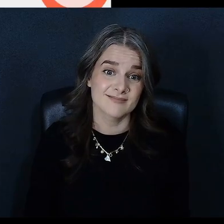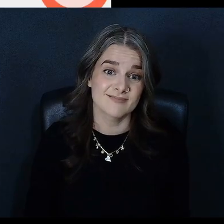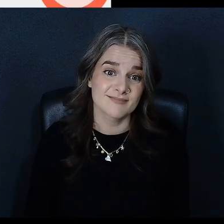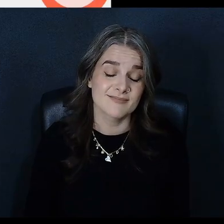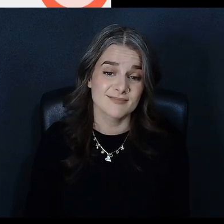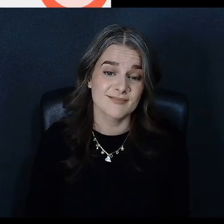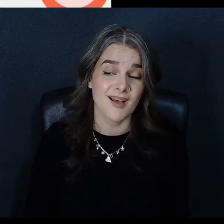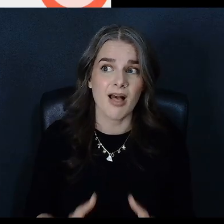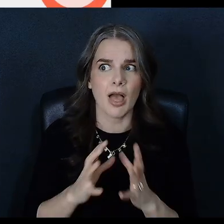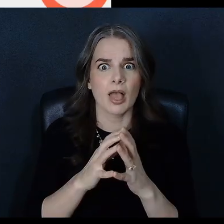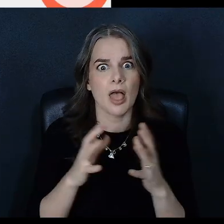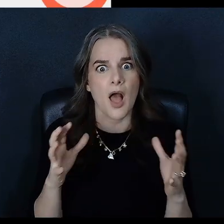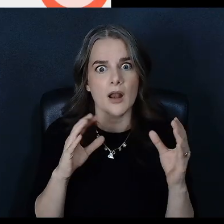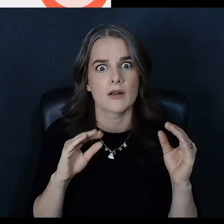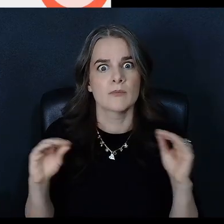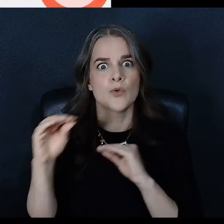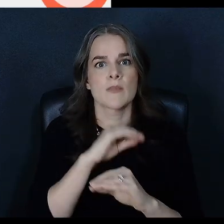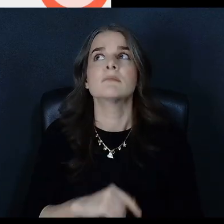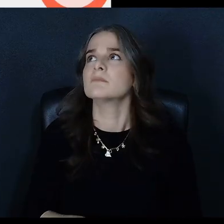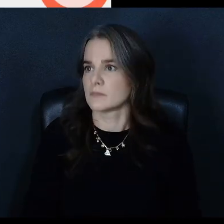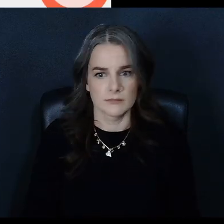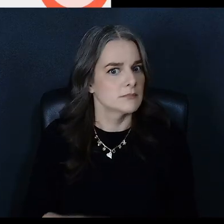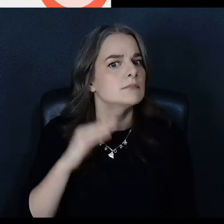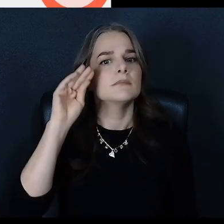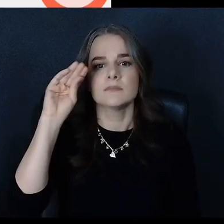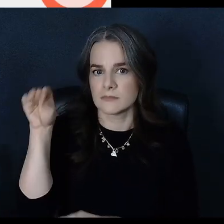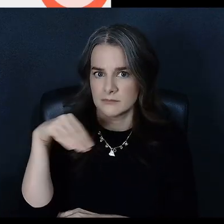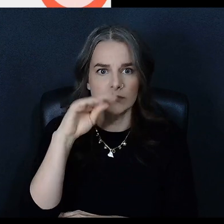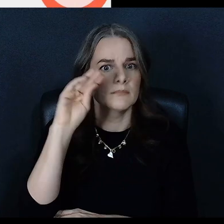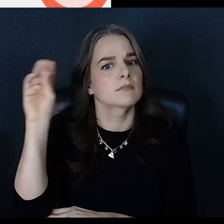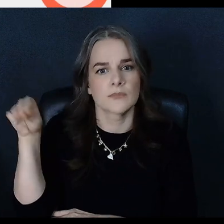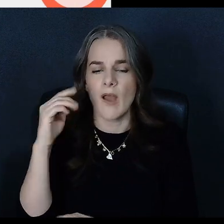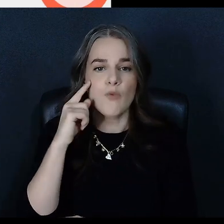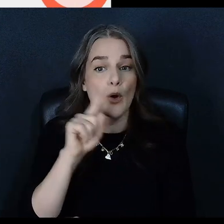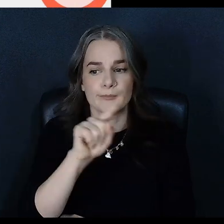to go where you want it to. And so keeping that in mind, these